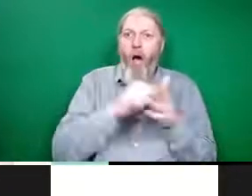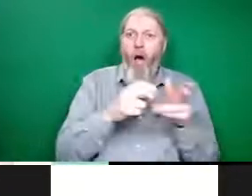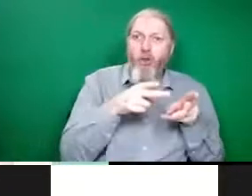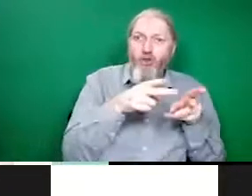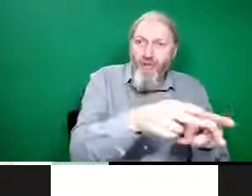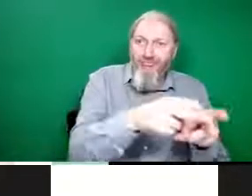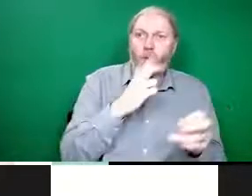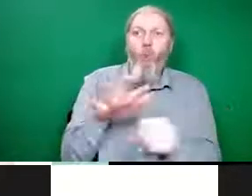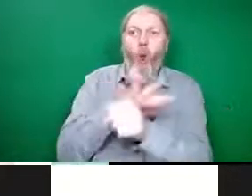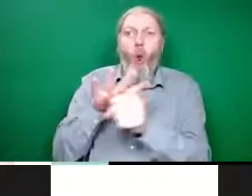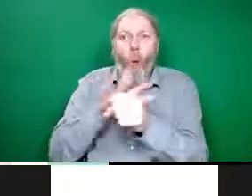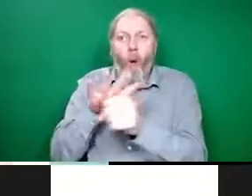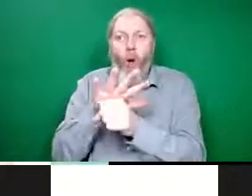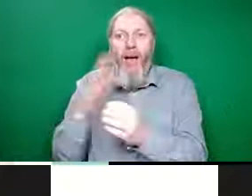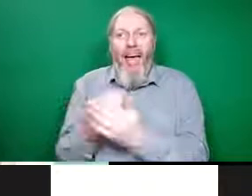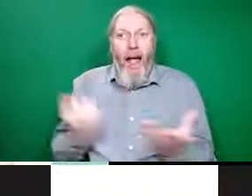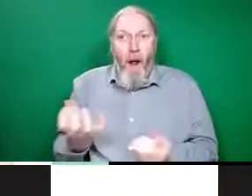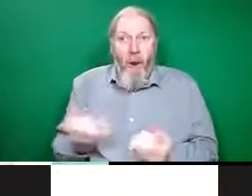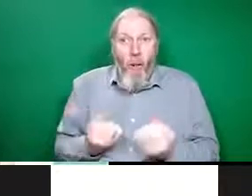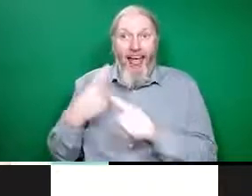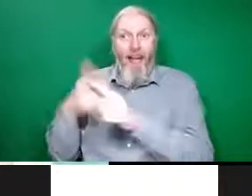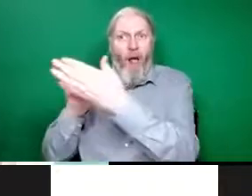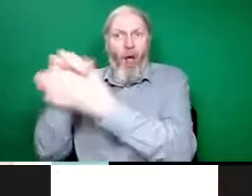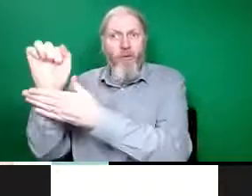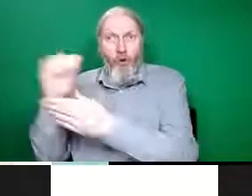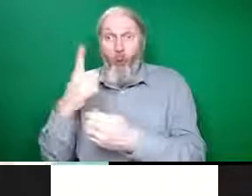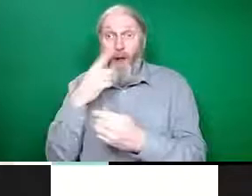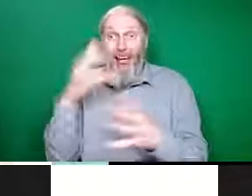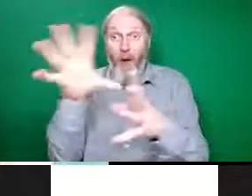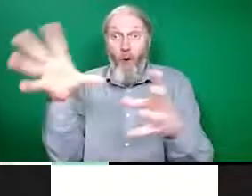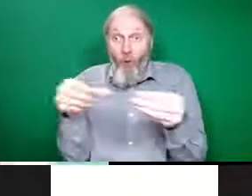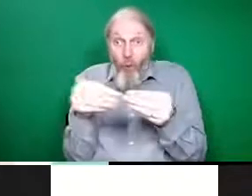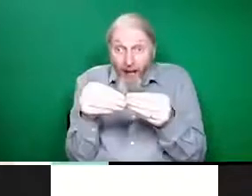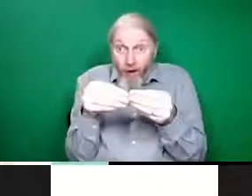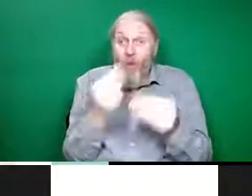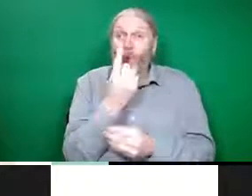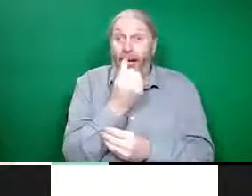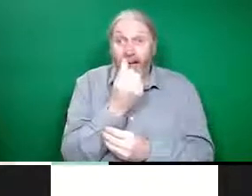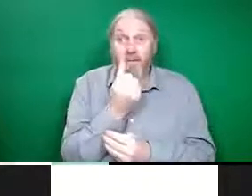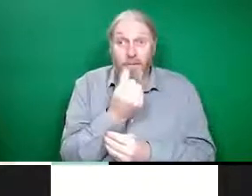we were winging and seeing what happened and seeing them being tried and tested by other organisations like